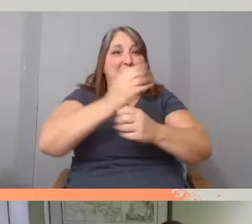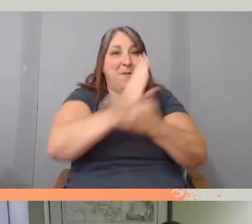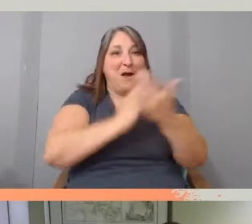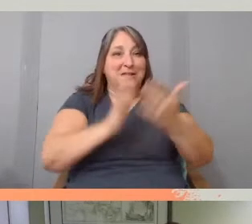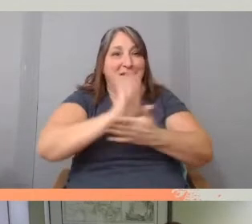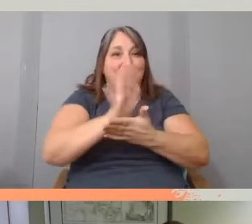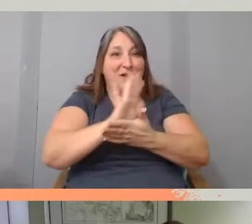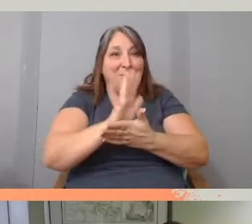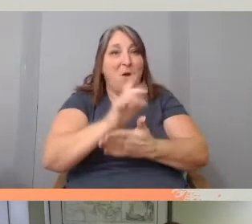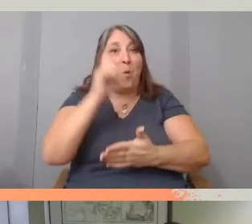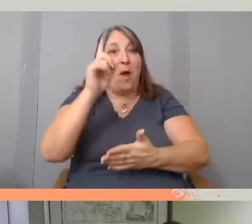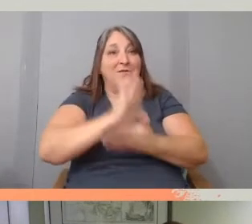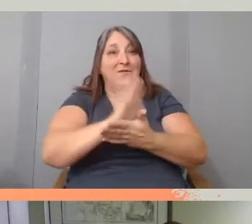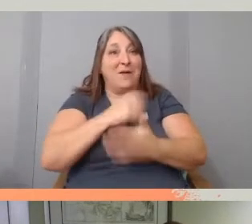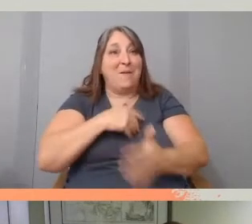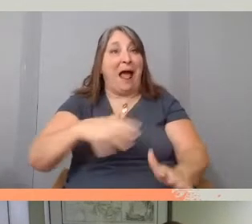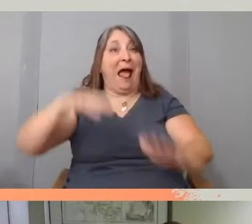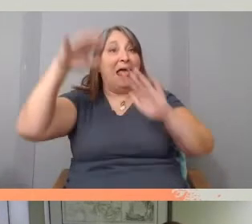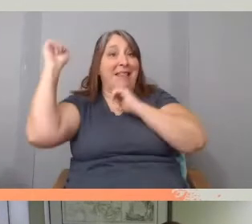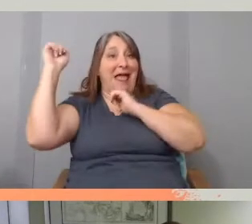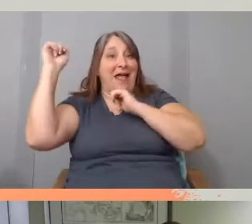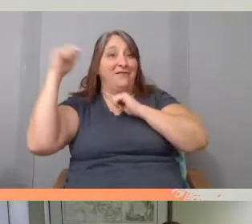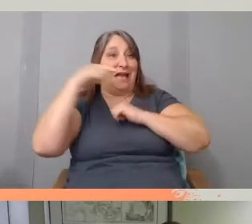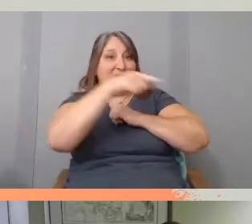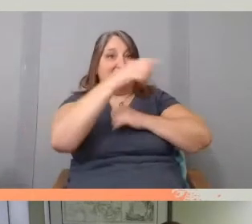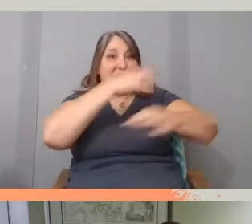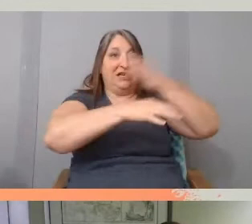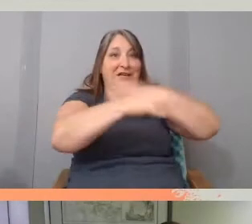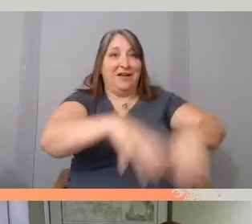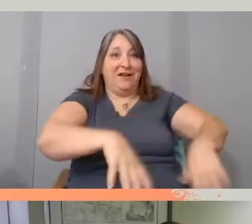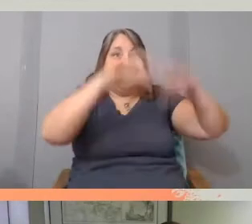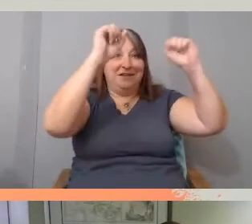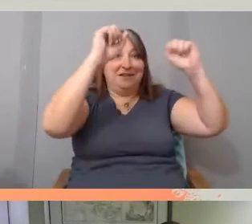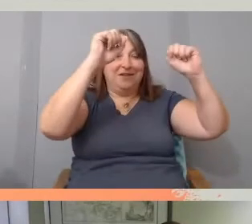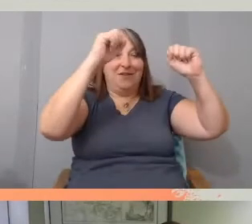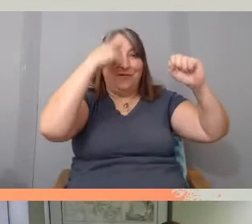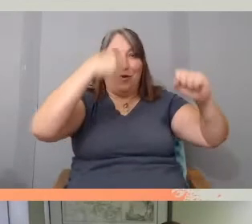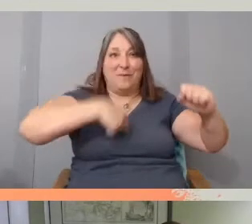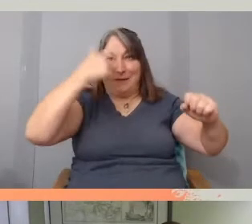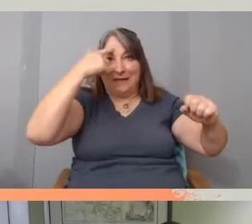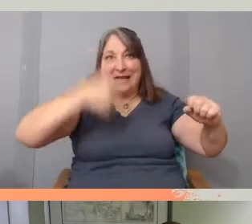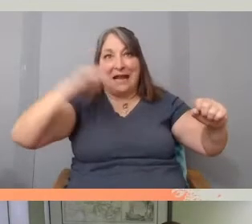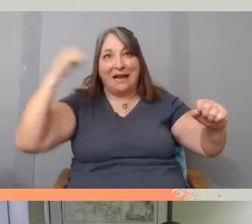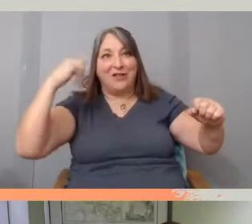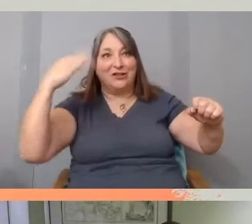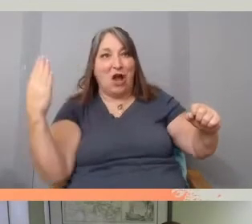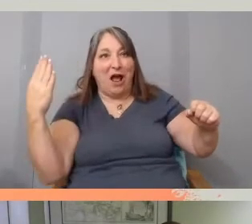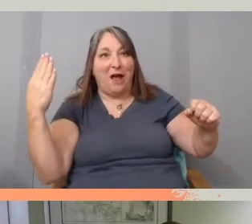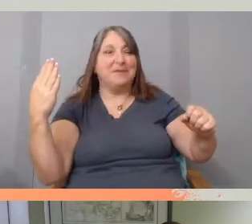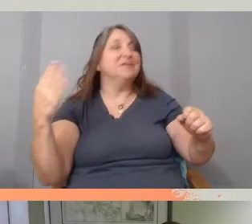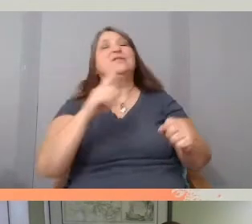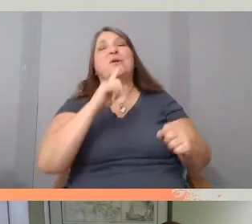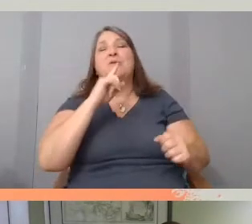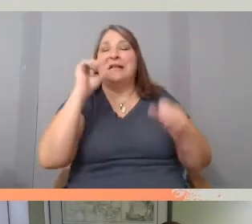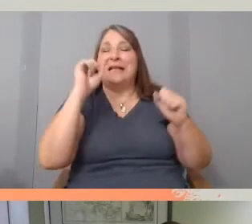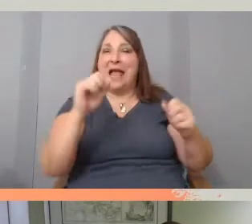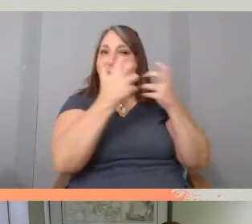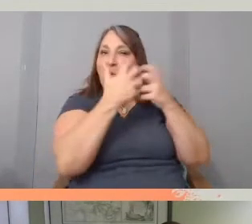and then she actually finished for me, because I had another job. This really can work out in a very beneficial way.